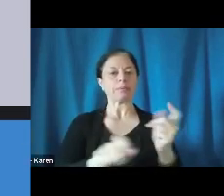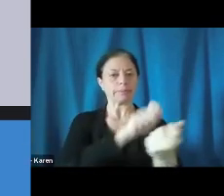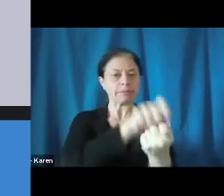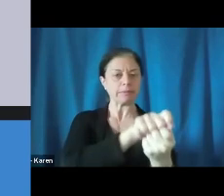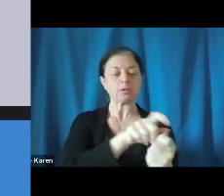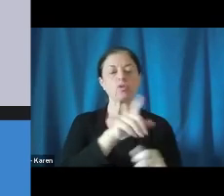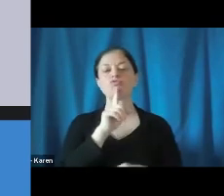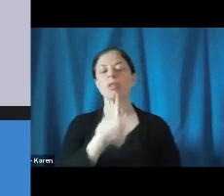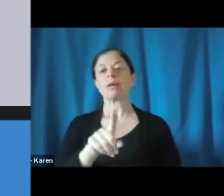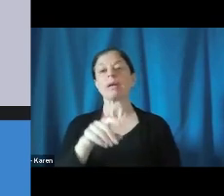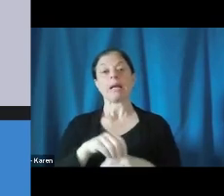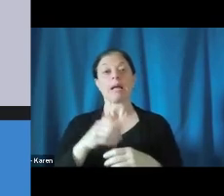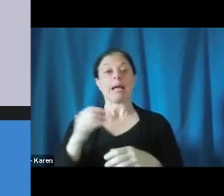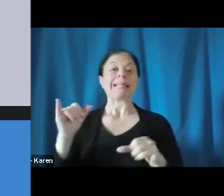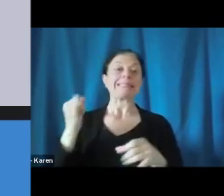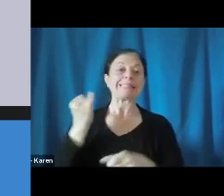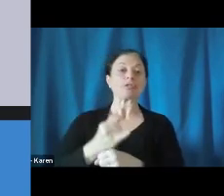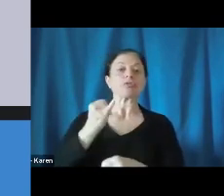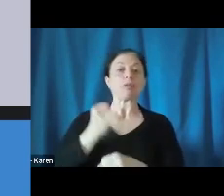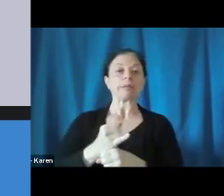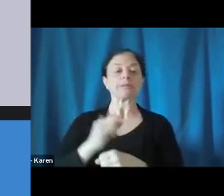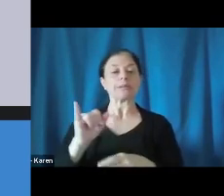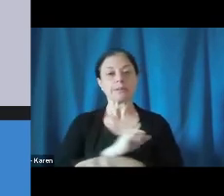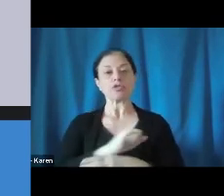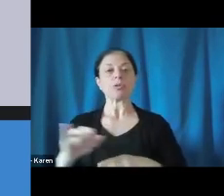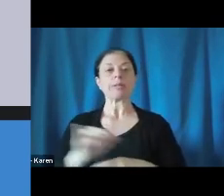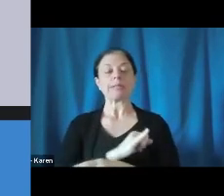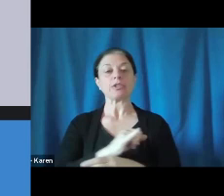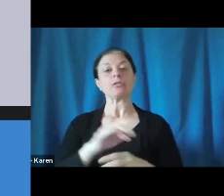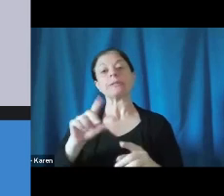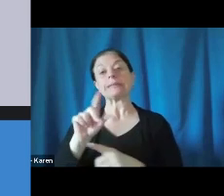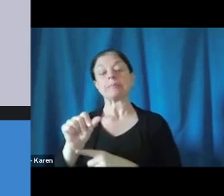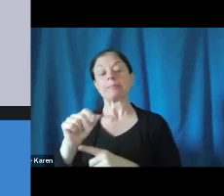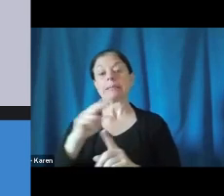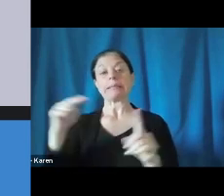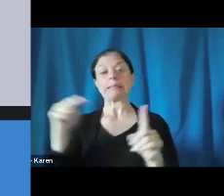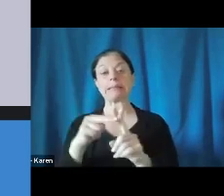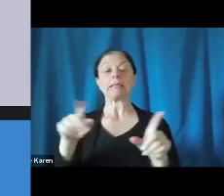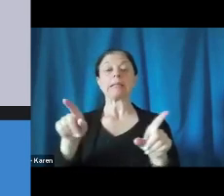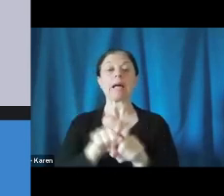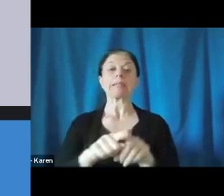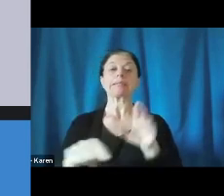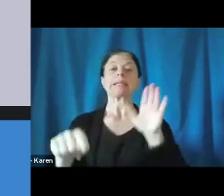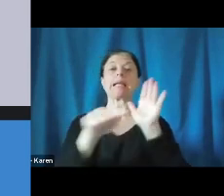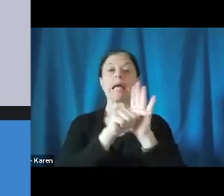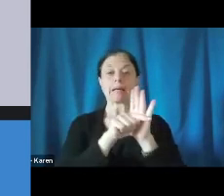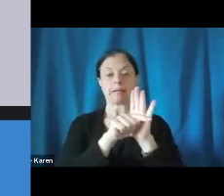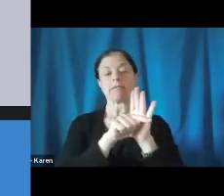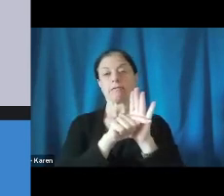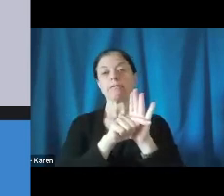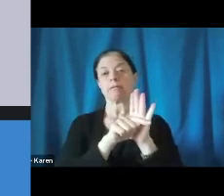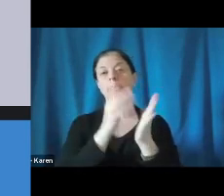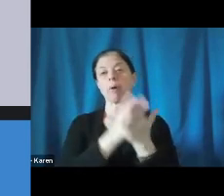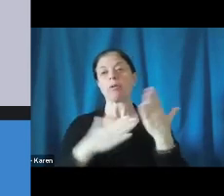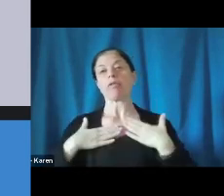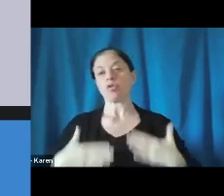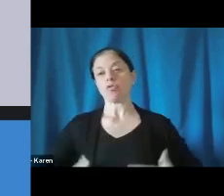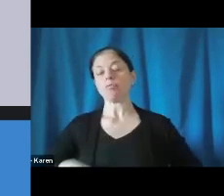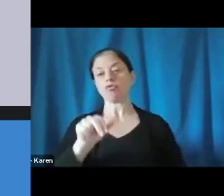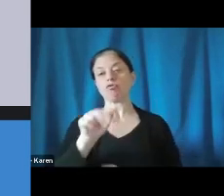family purity measures that disproportionately targeted disabled people. This is really in this industrialization that disability was seen as such a